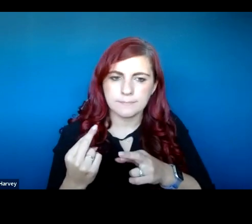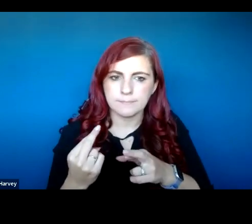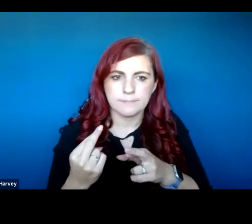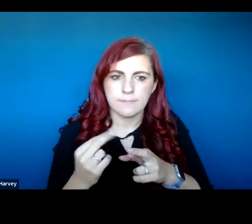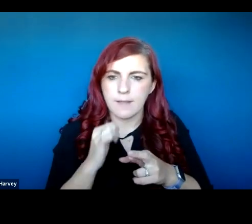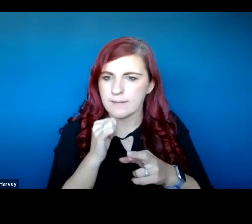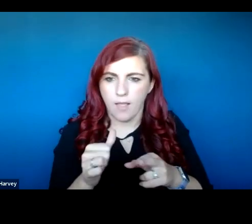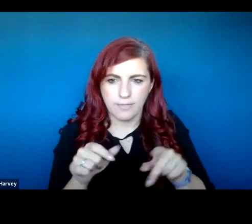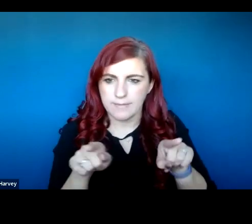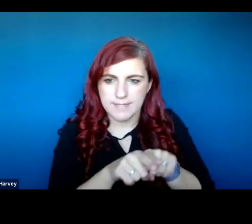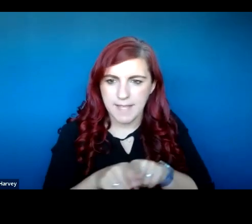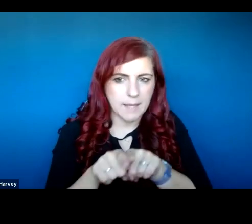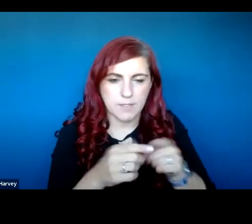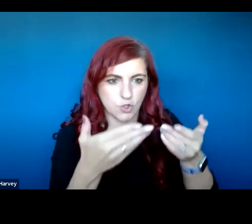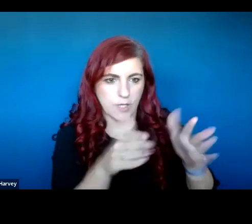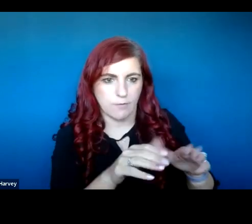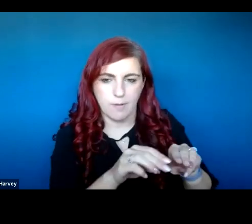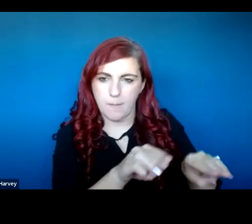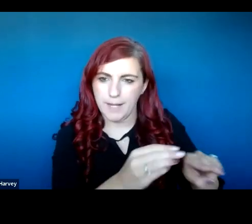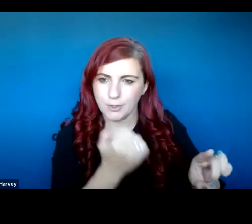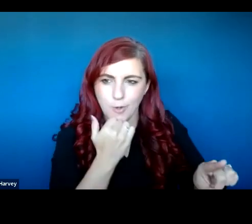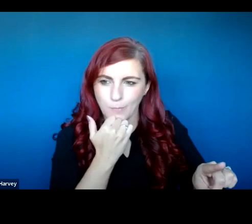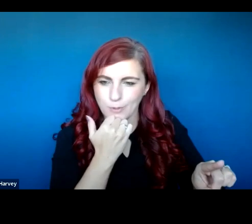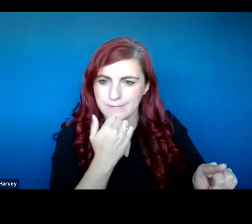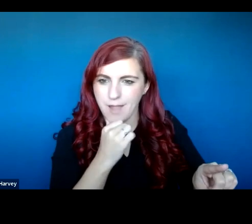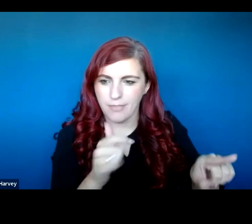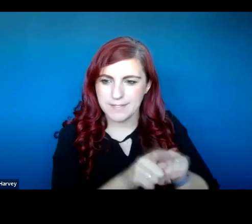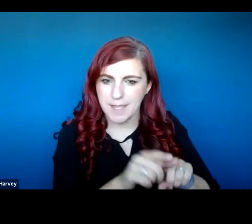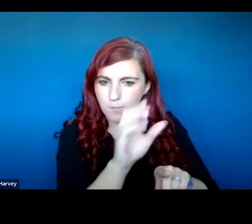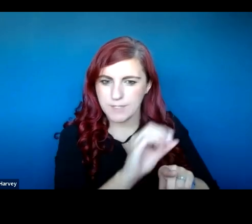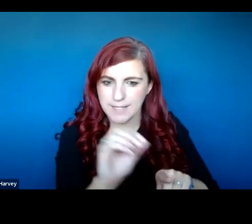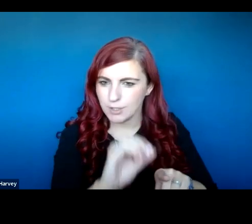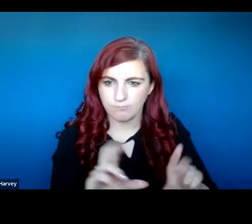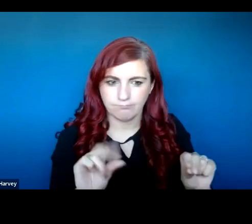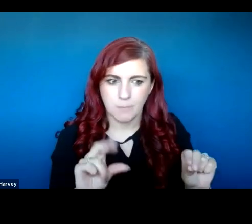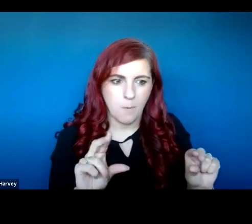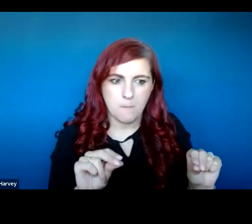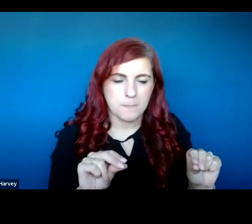general population and as this table shows, the key differences between our